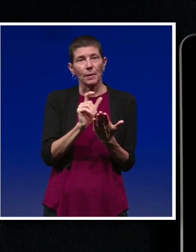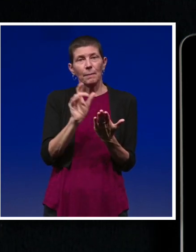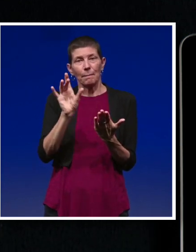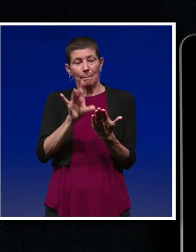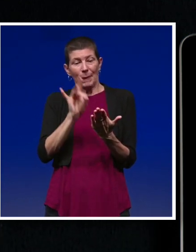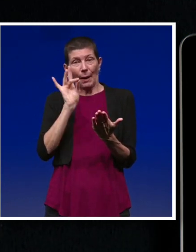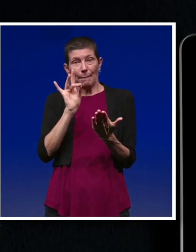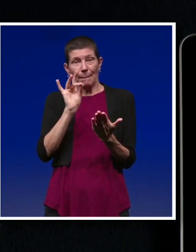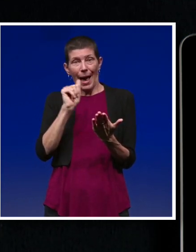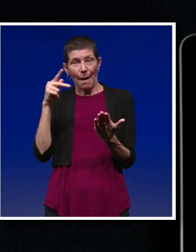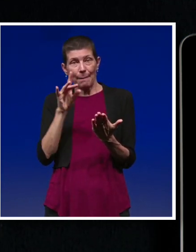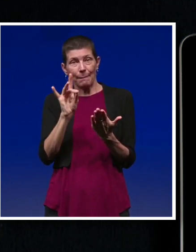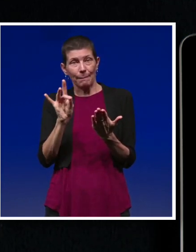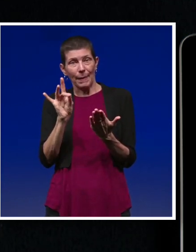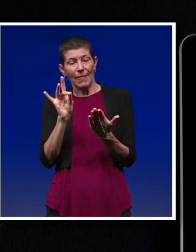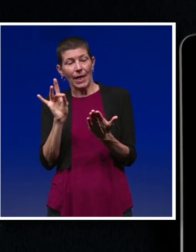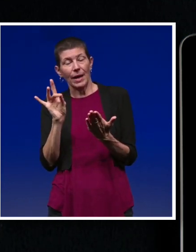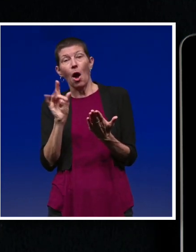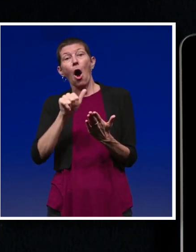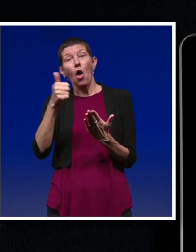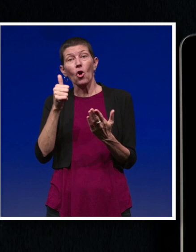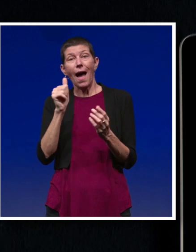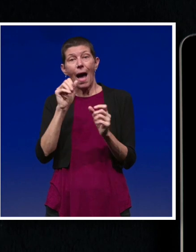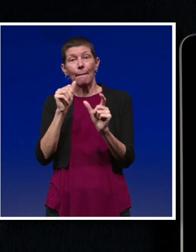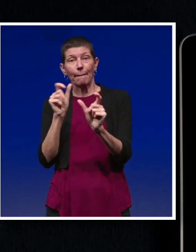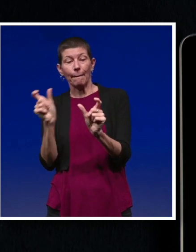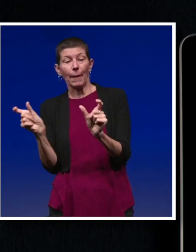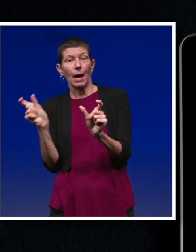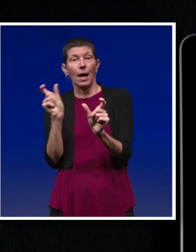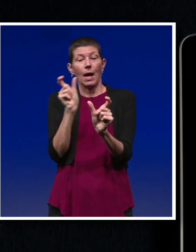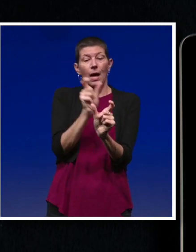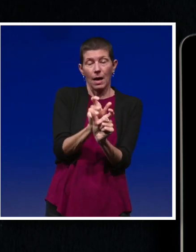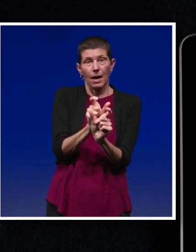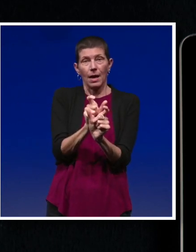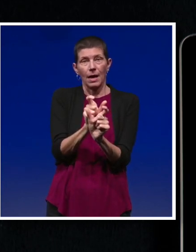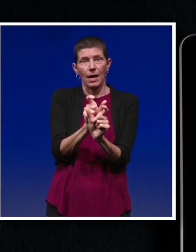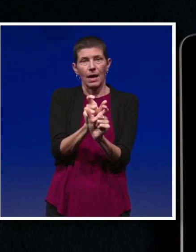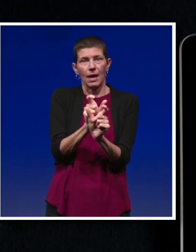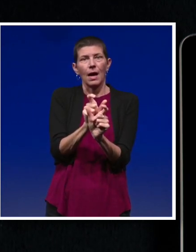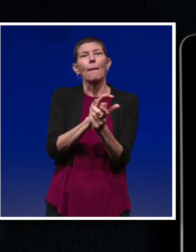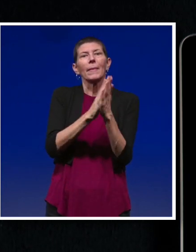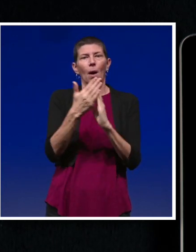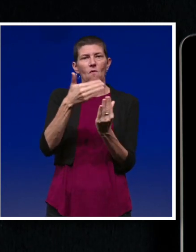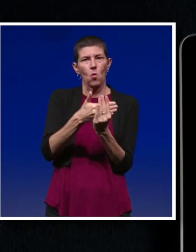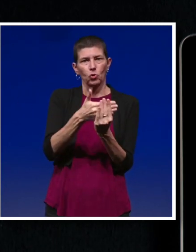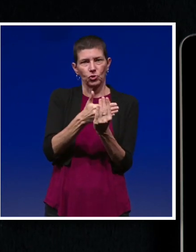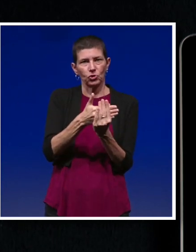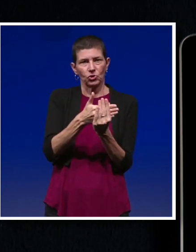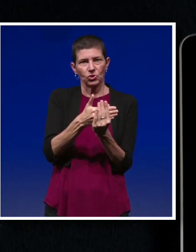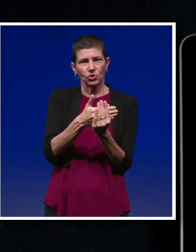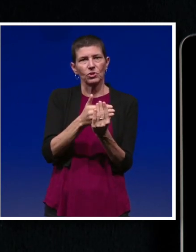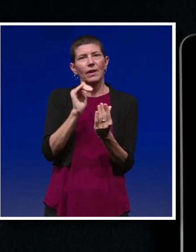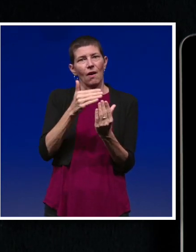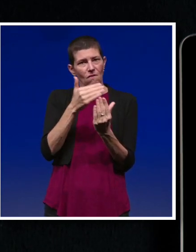And pick up your app and overlay it with another. Together, they make a folder.